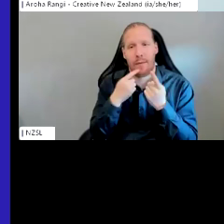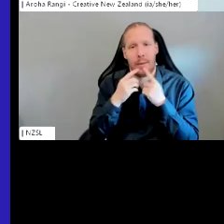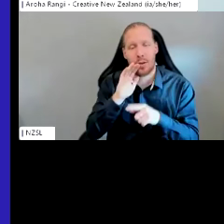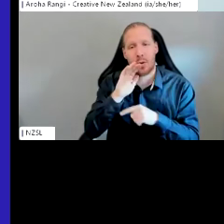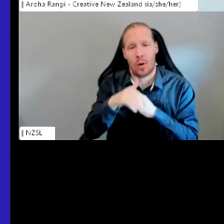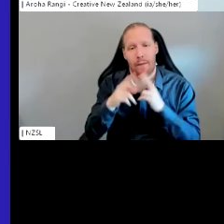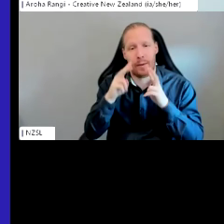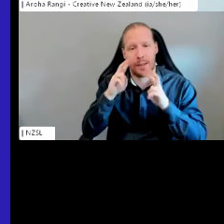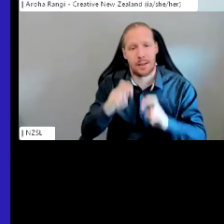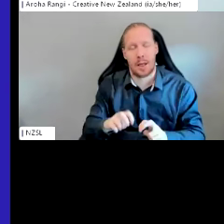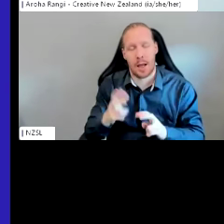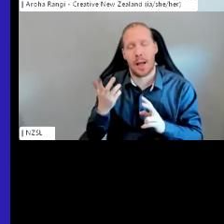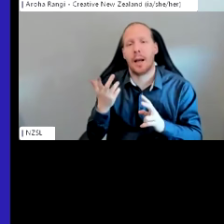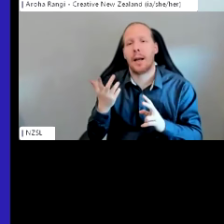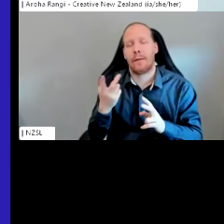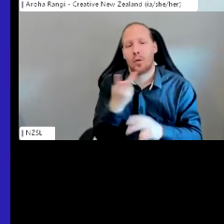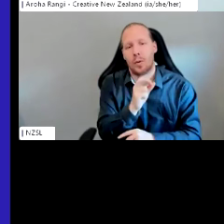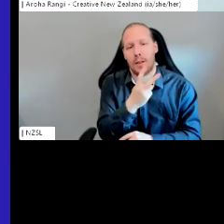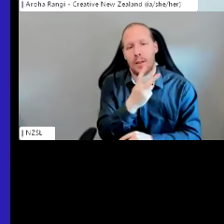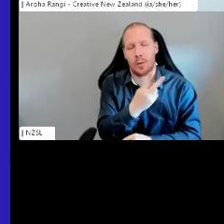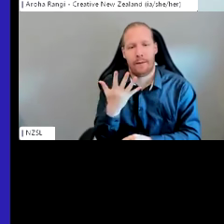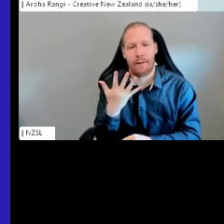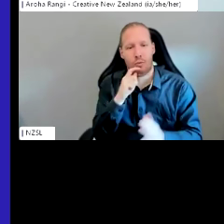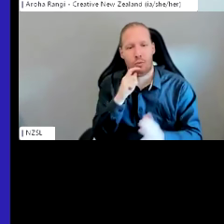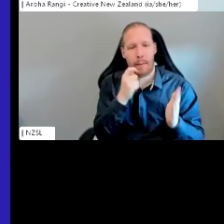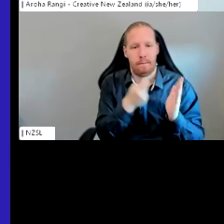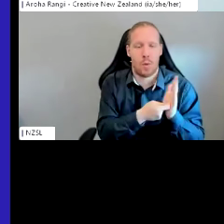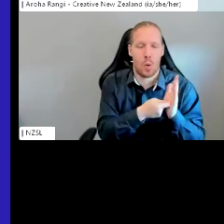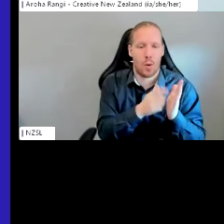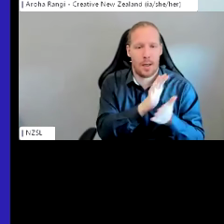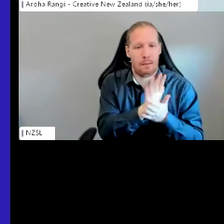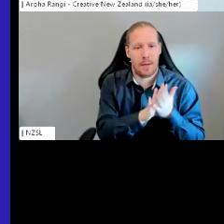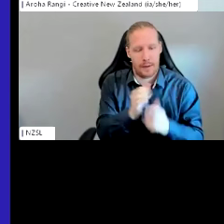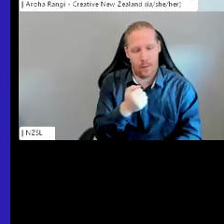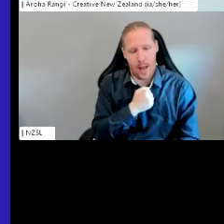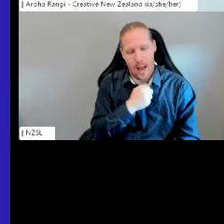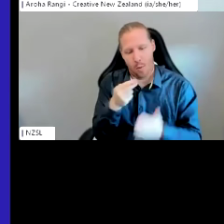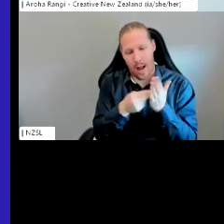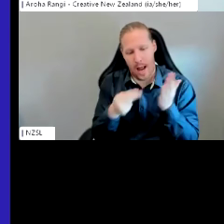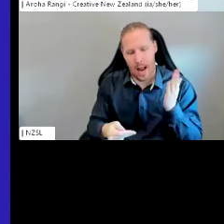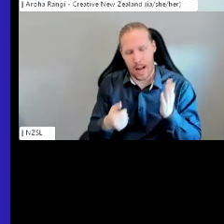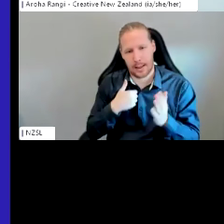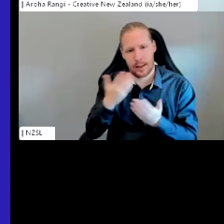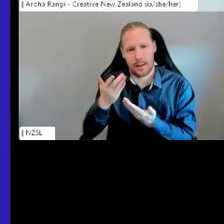at lasalta 2025 and what they mean for our arts and nu sector. Um again a big thank you to you